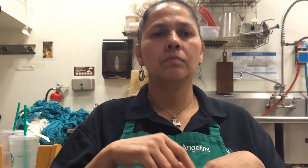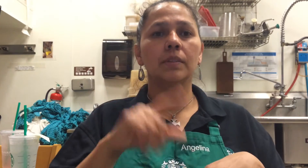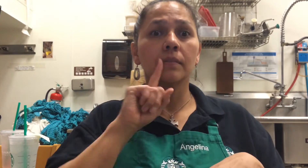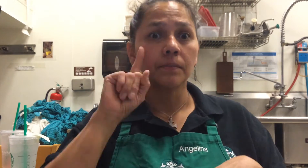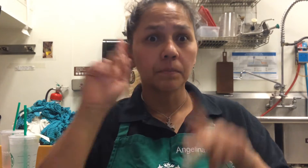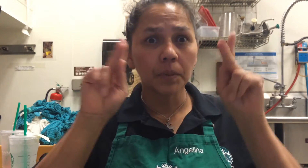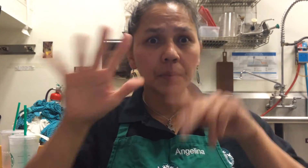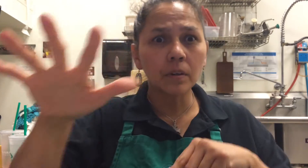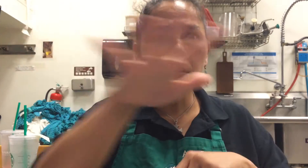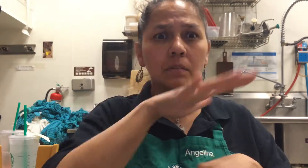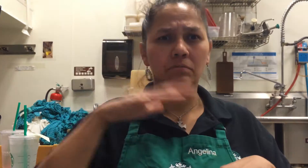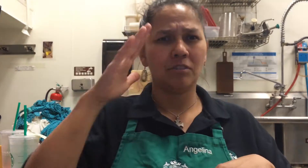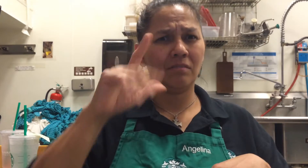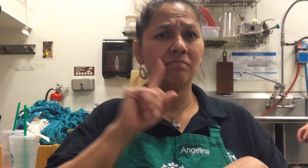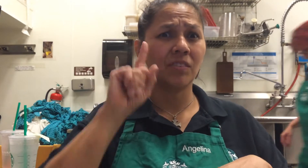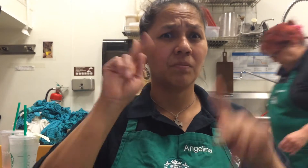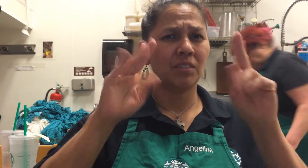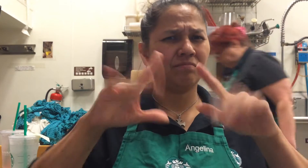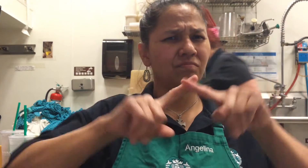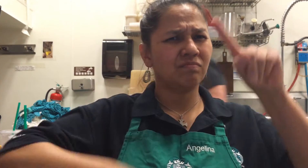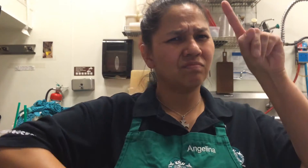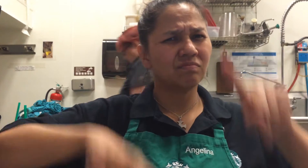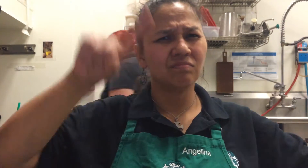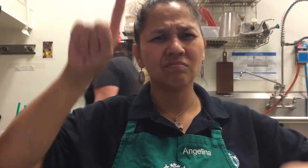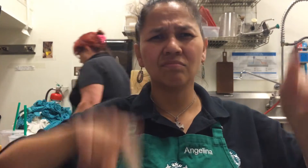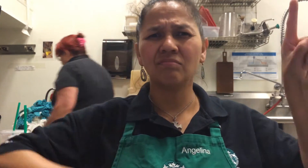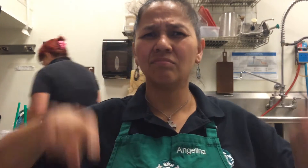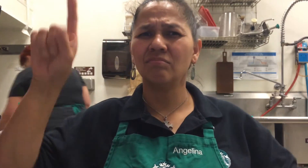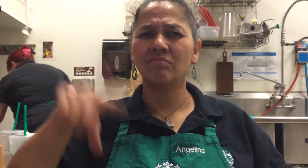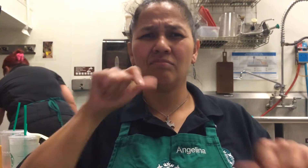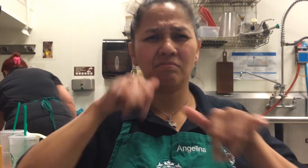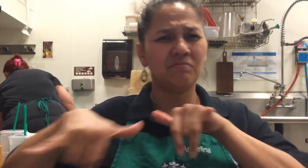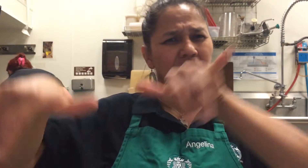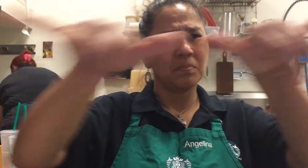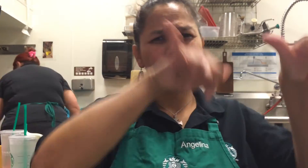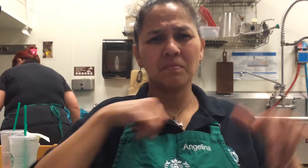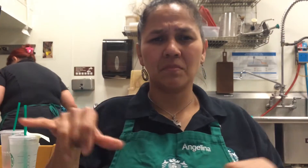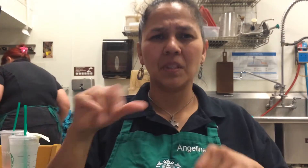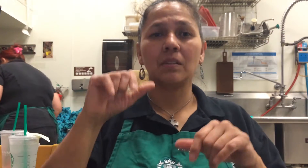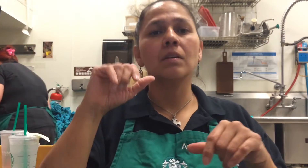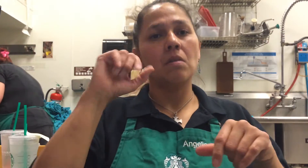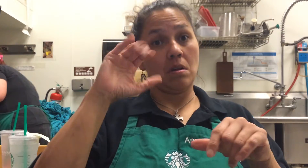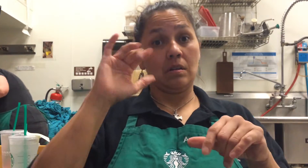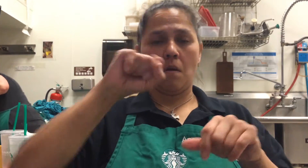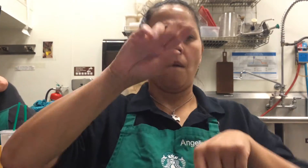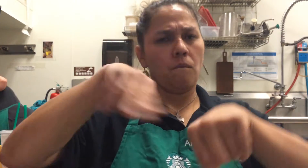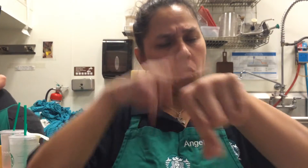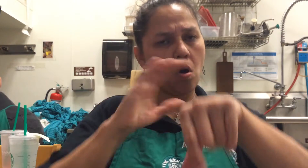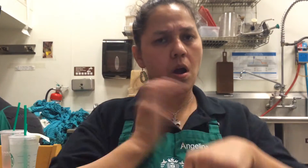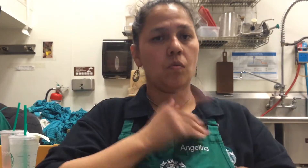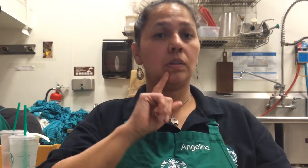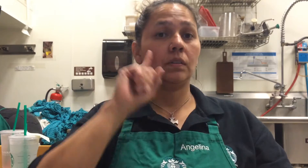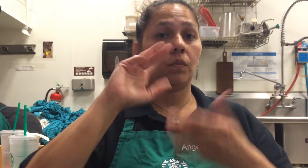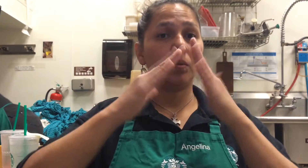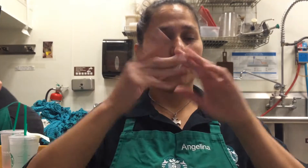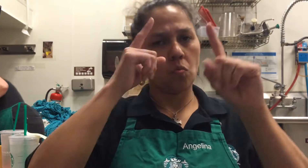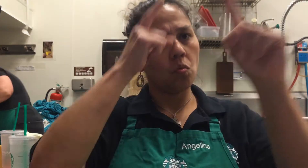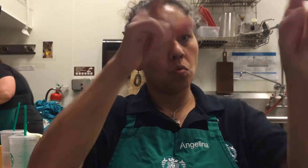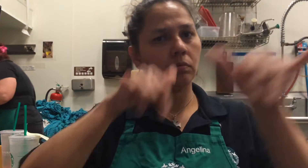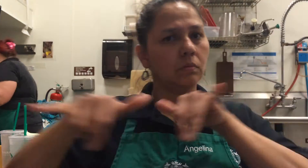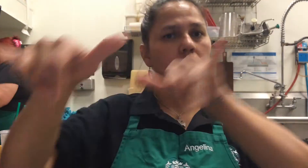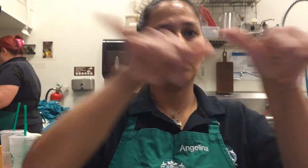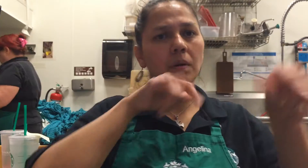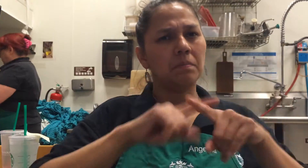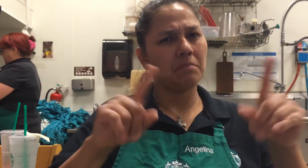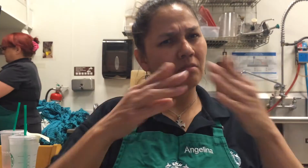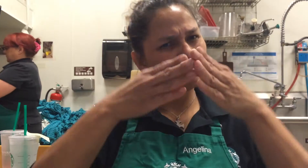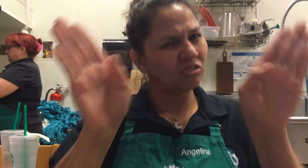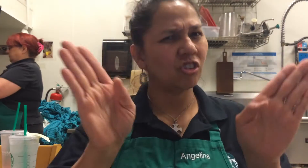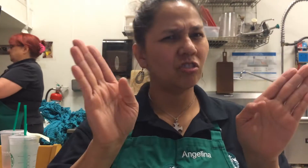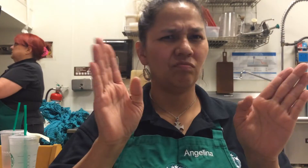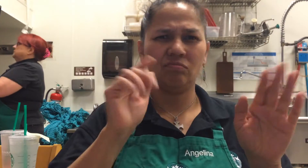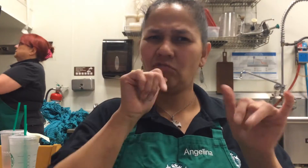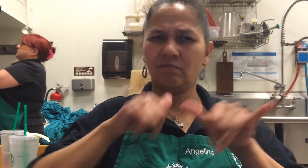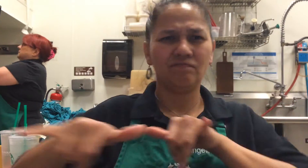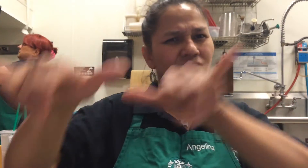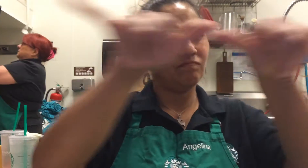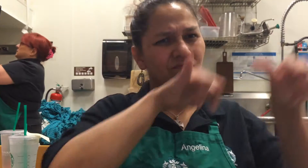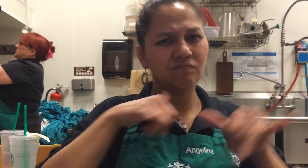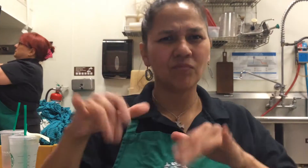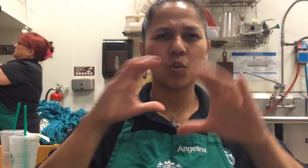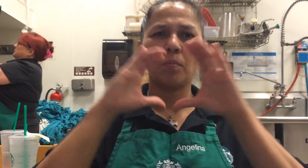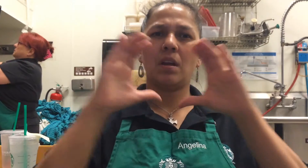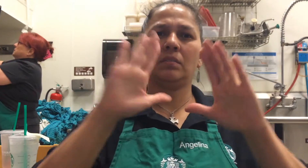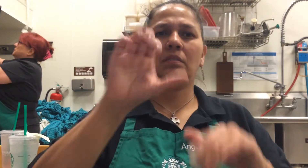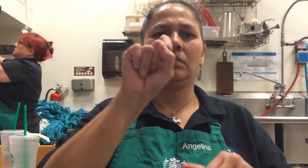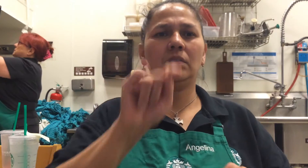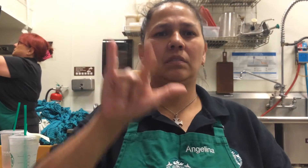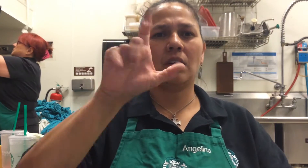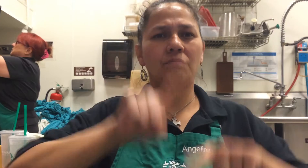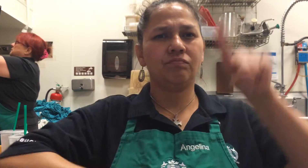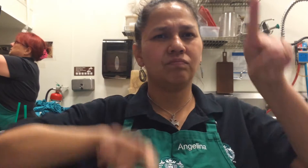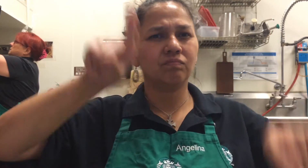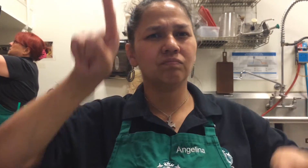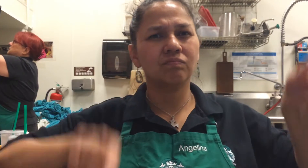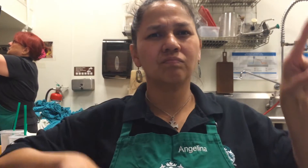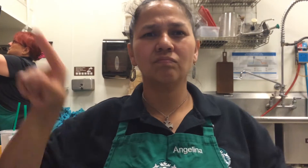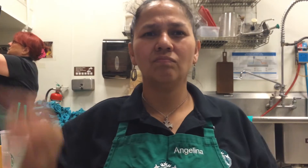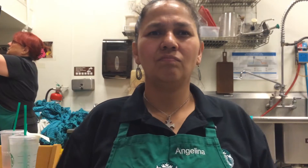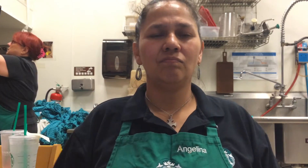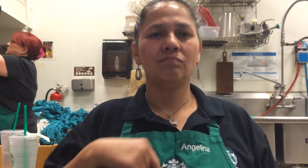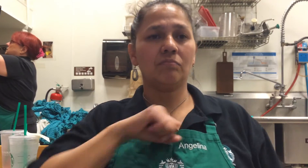In fact, all Deaf people's communication method varies however we all shared one common thing: and that's using ASL as our primary language.